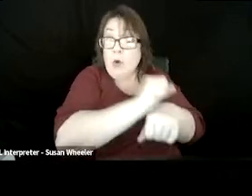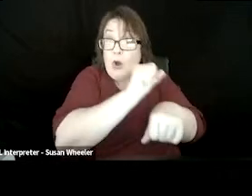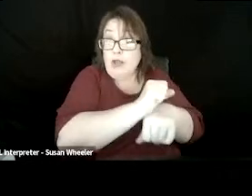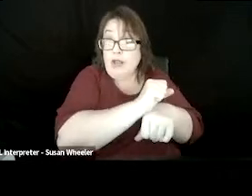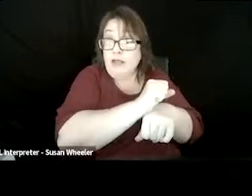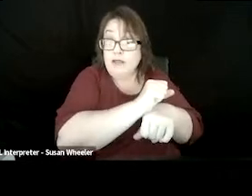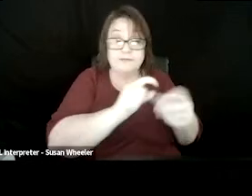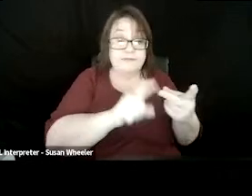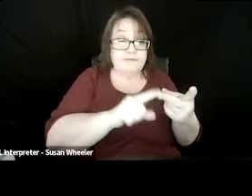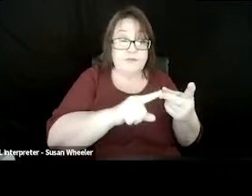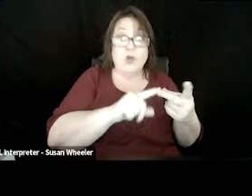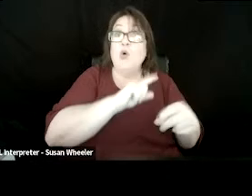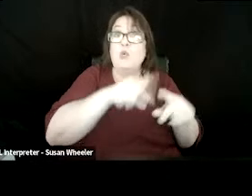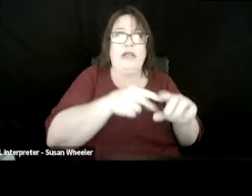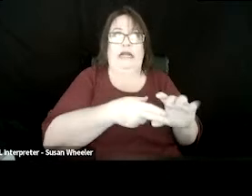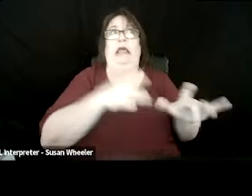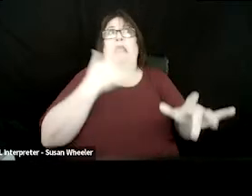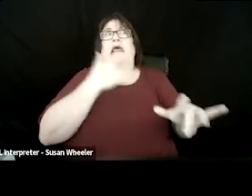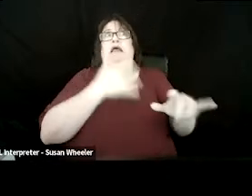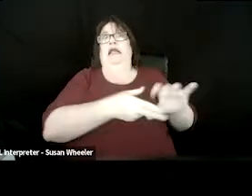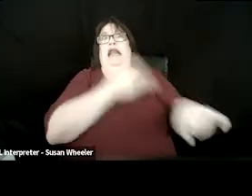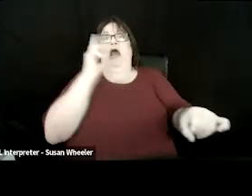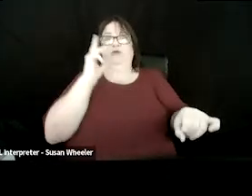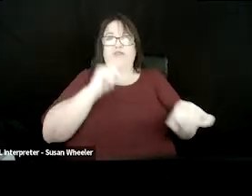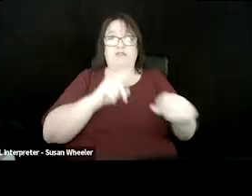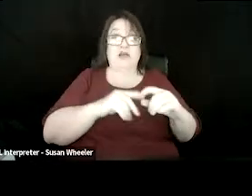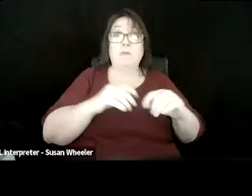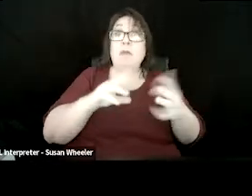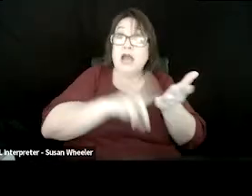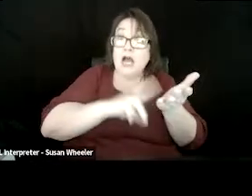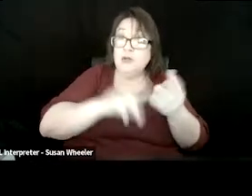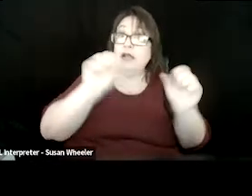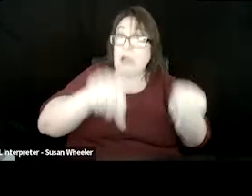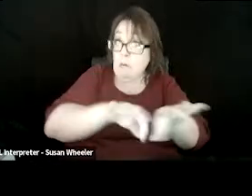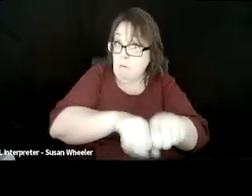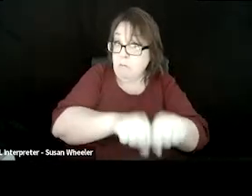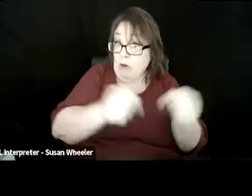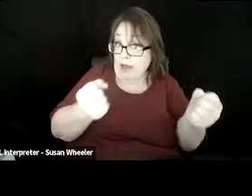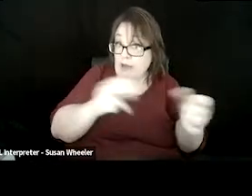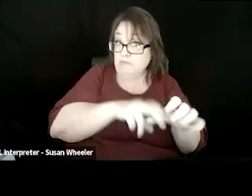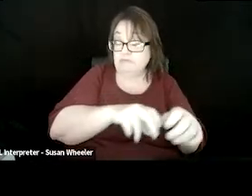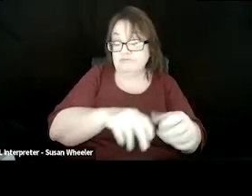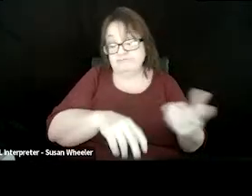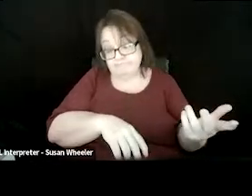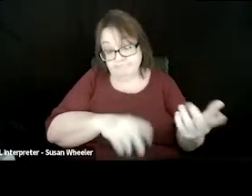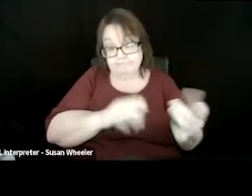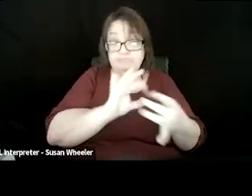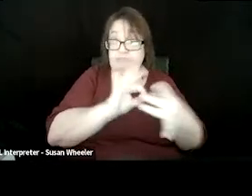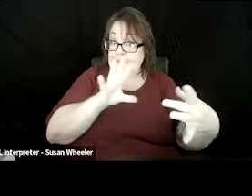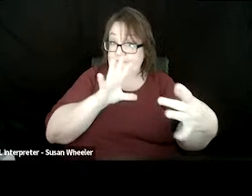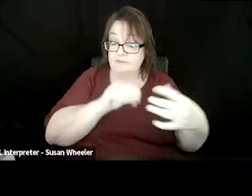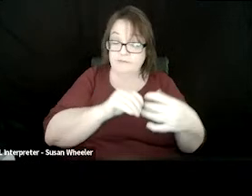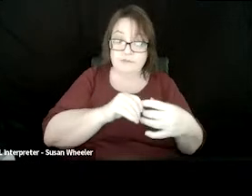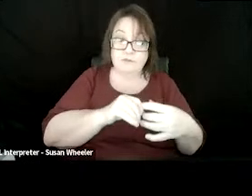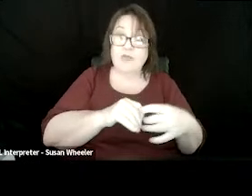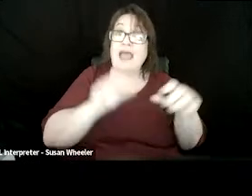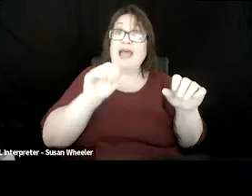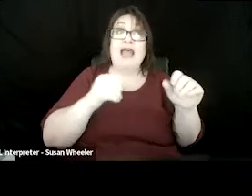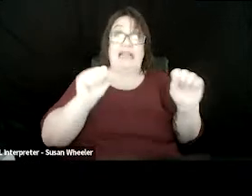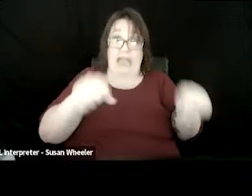when can I get out of this job? Can I break my contract? And can my employer let me go